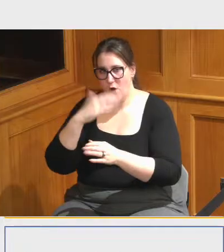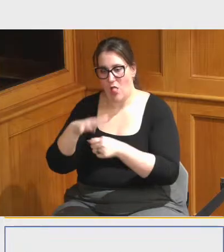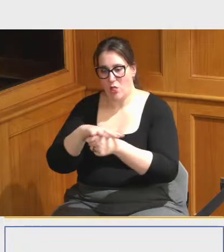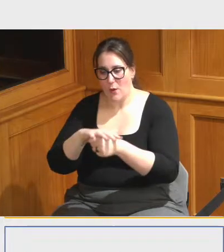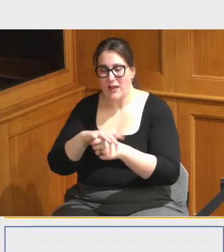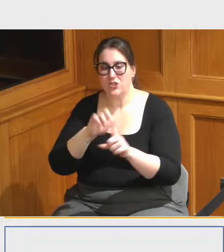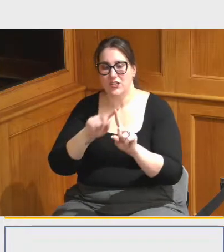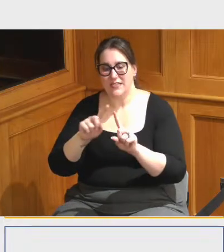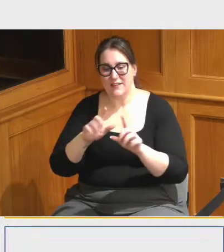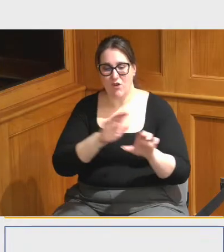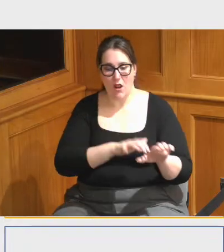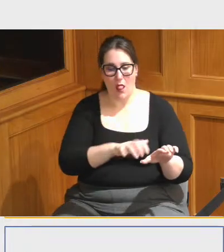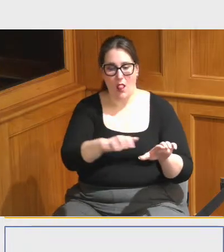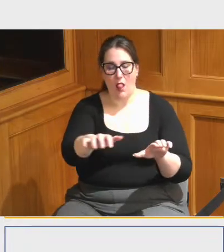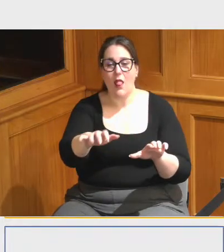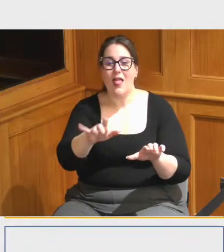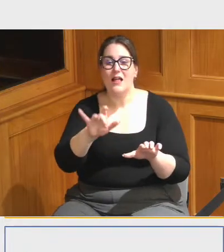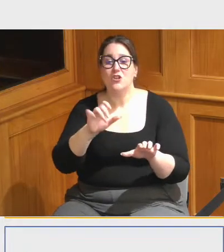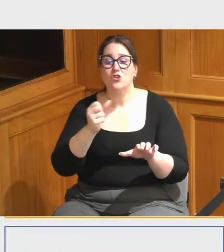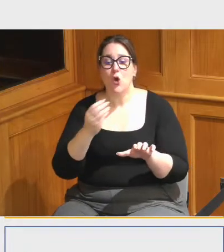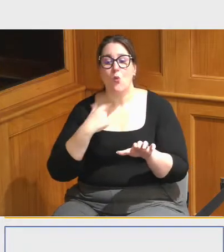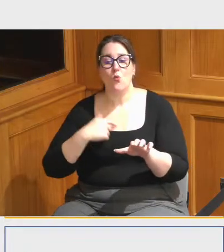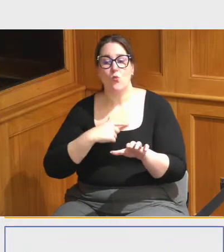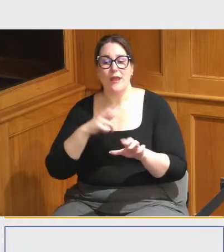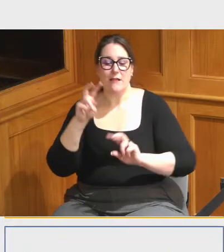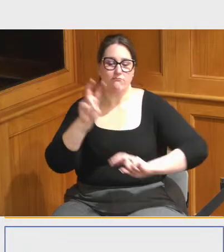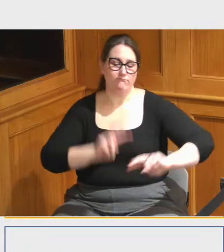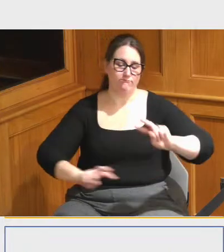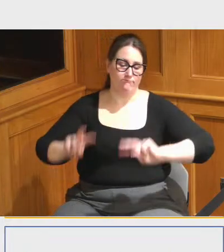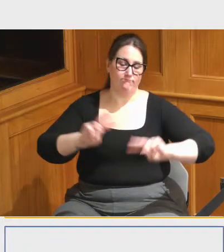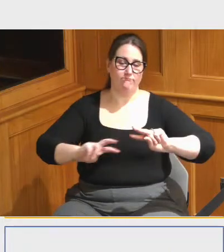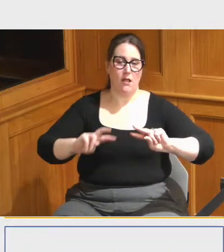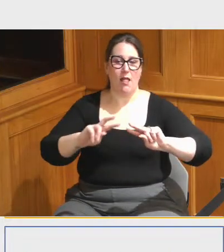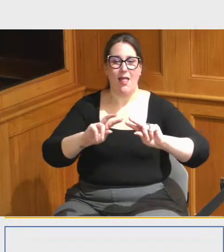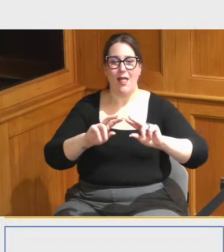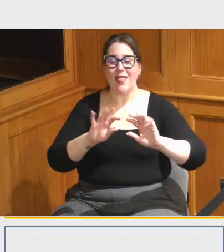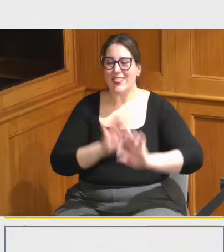and that suggests the project value ultimately just to quickly run through this whether it's